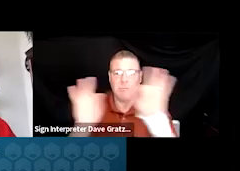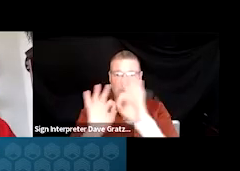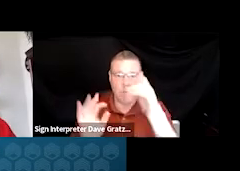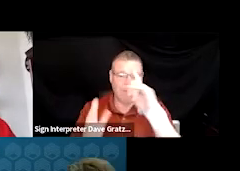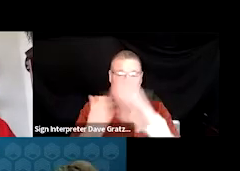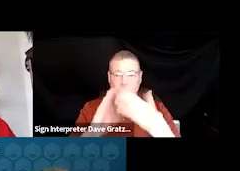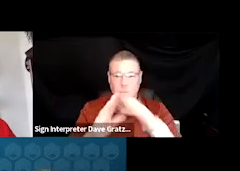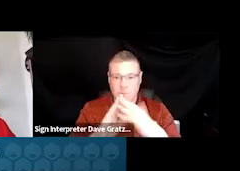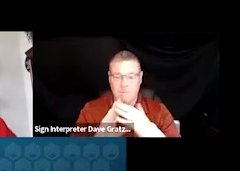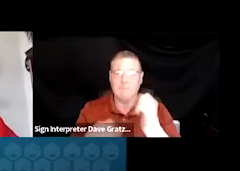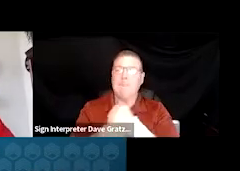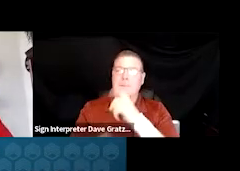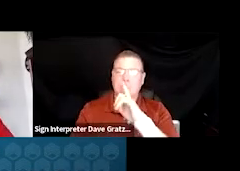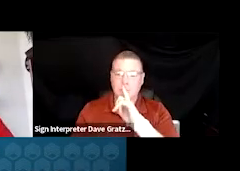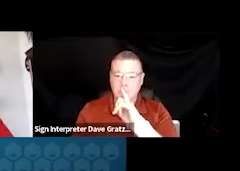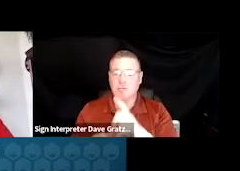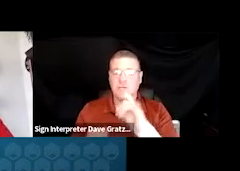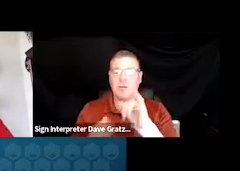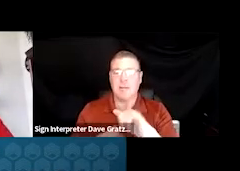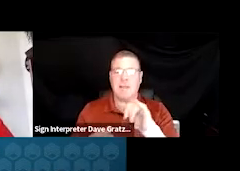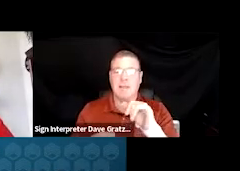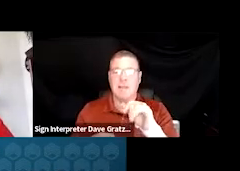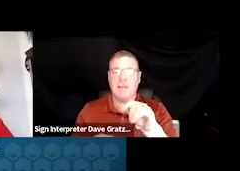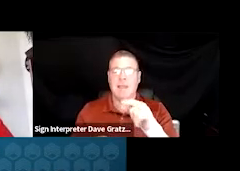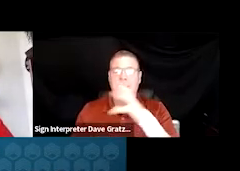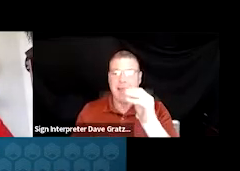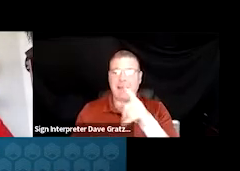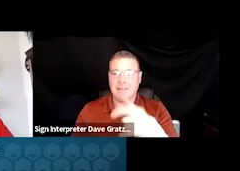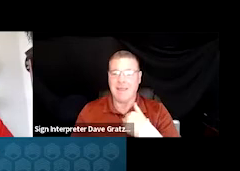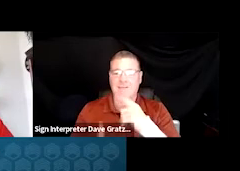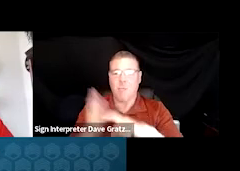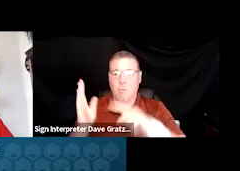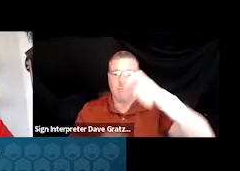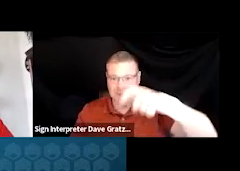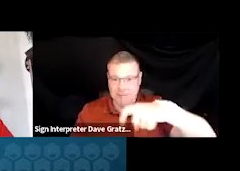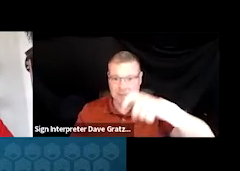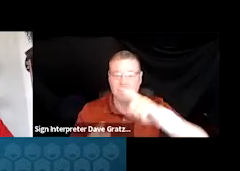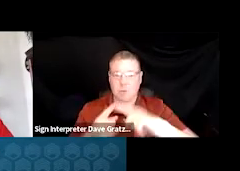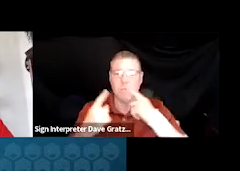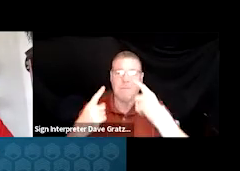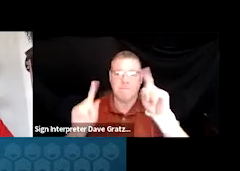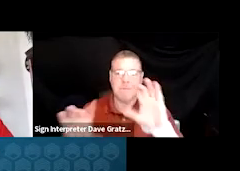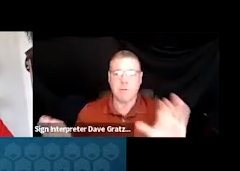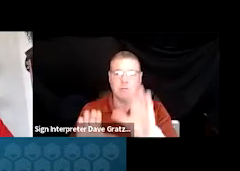just to make sure that they feel resourced effectively, and that they have everything that they need to effectively to do their job.